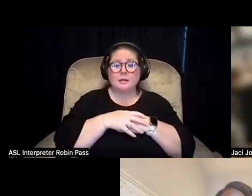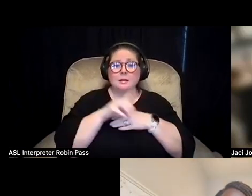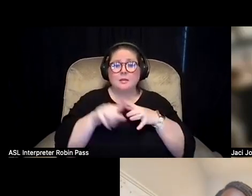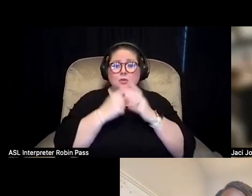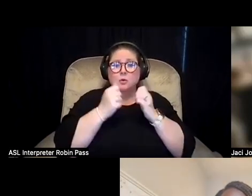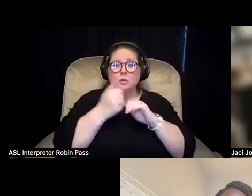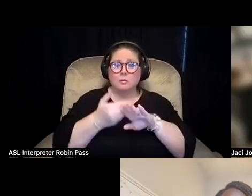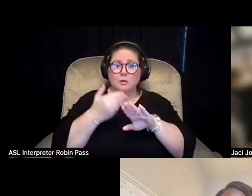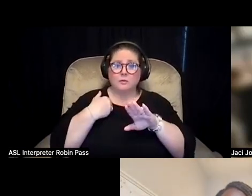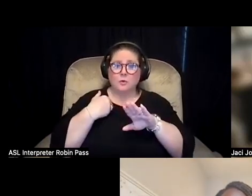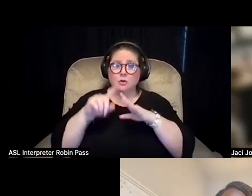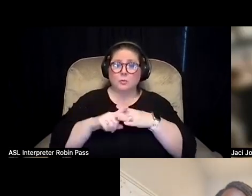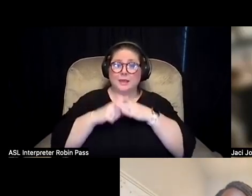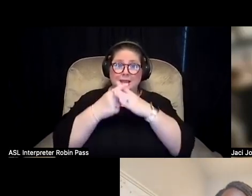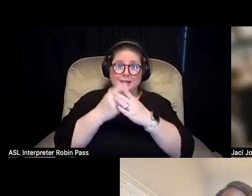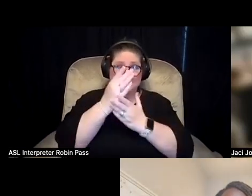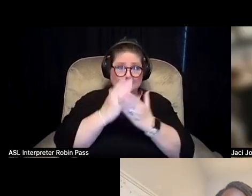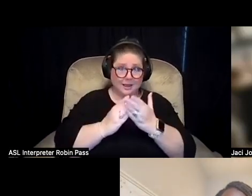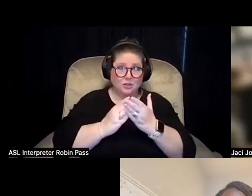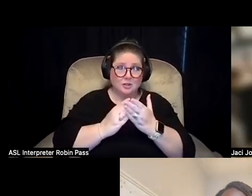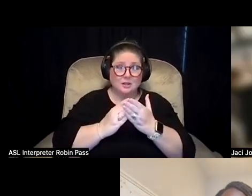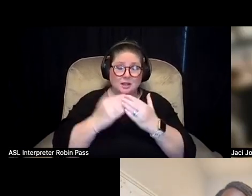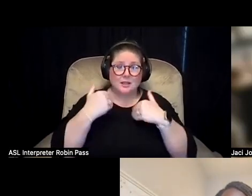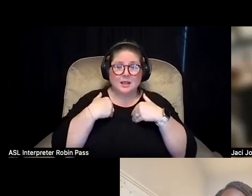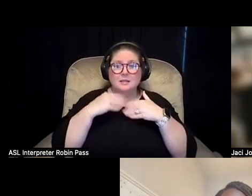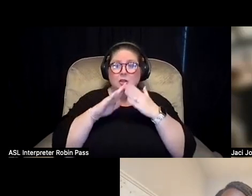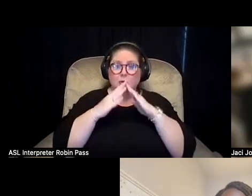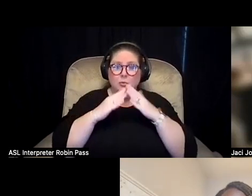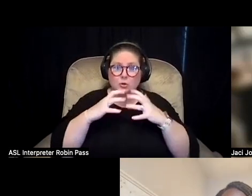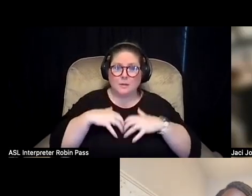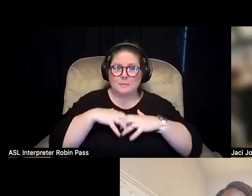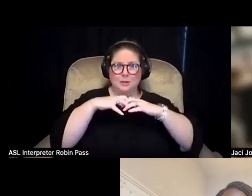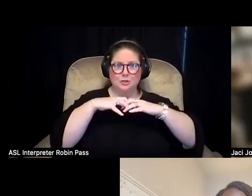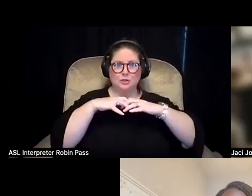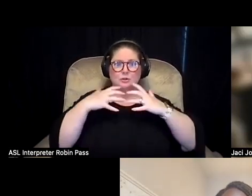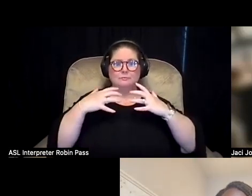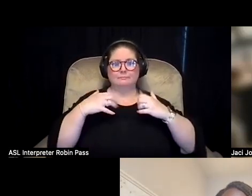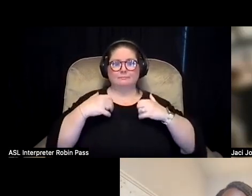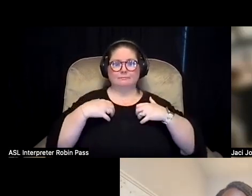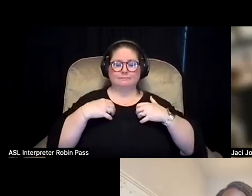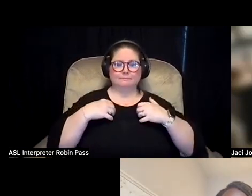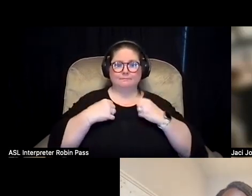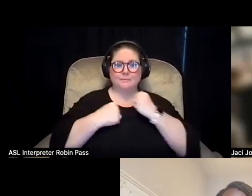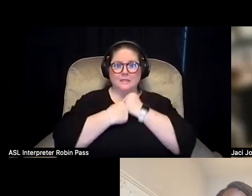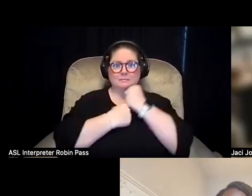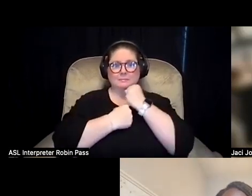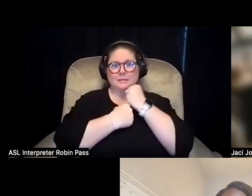you begin section that kind of has this you know community builder um a safe way of bringing your